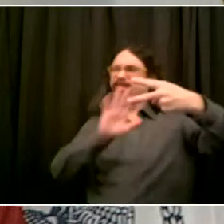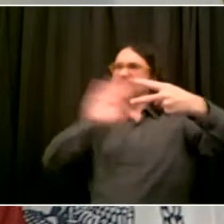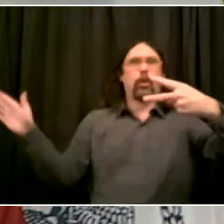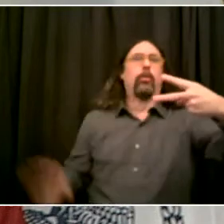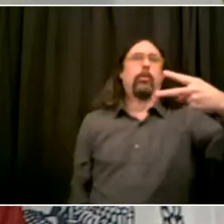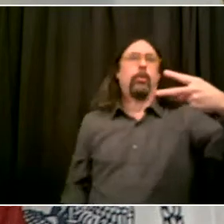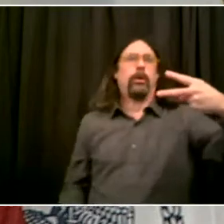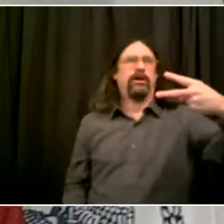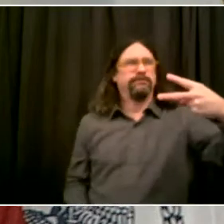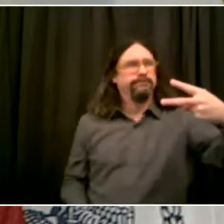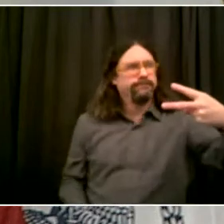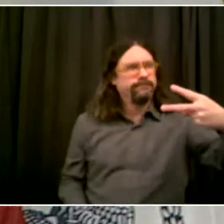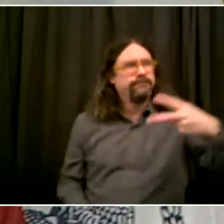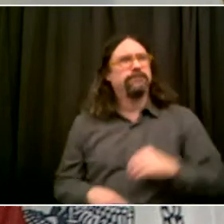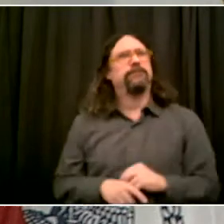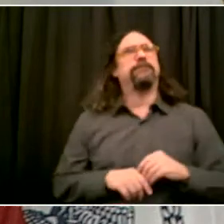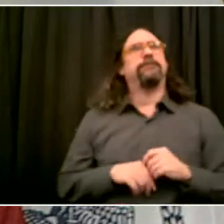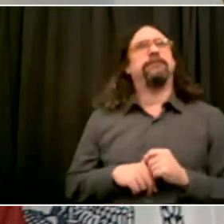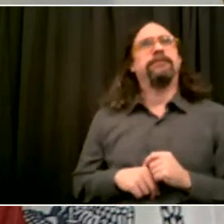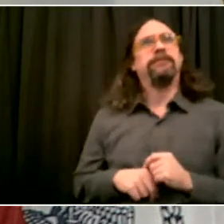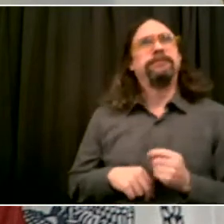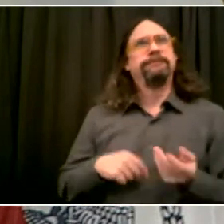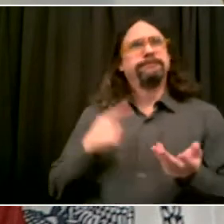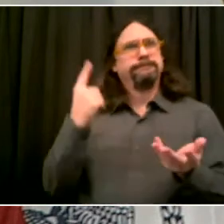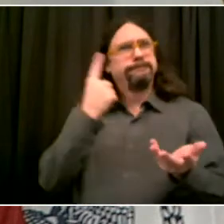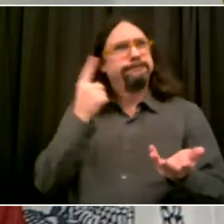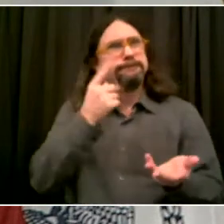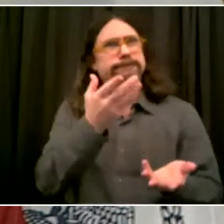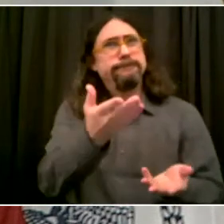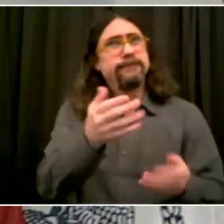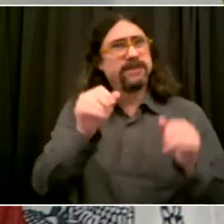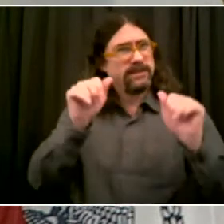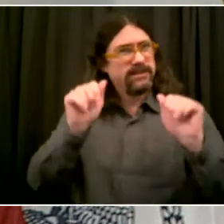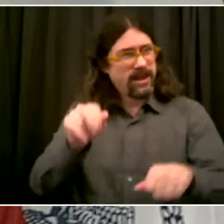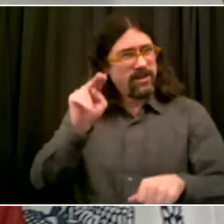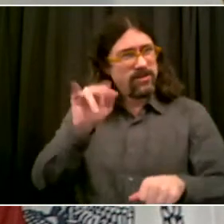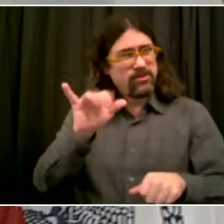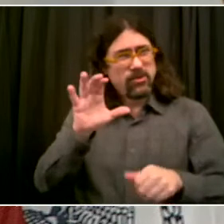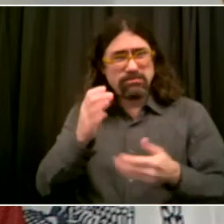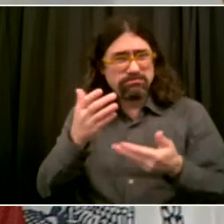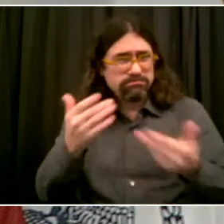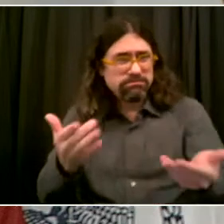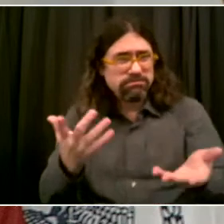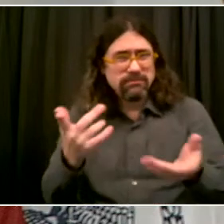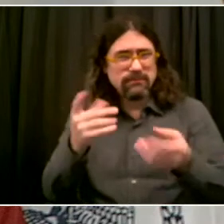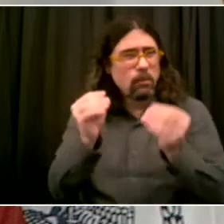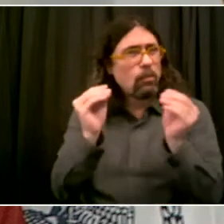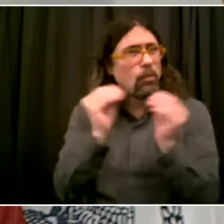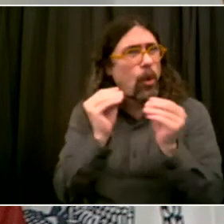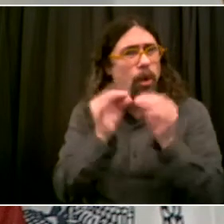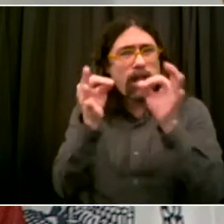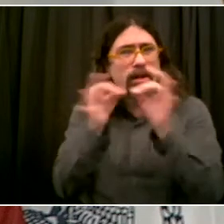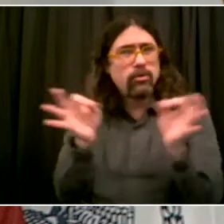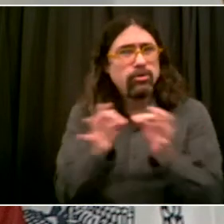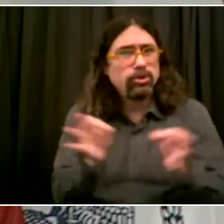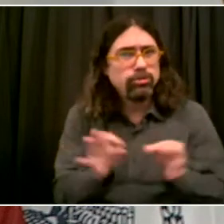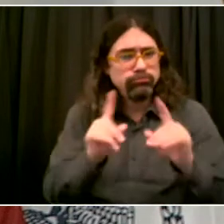AVAILABLE IN OTHER LANGUAGES AND NUMBER TWO? WHY IS A CITY BEHIND THE BALL